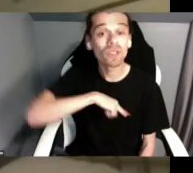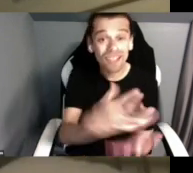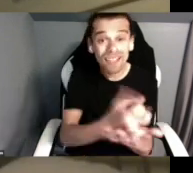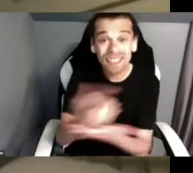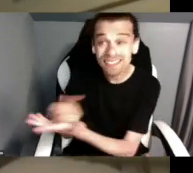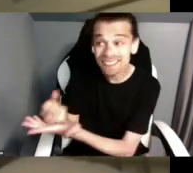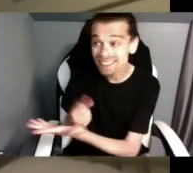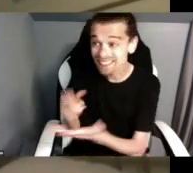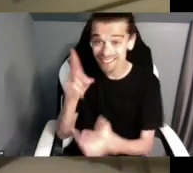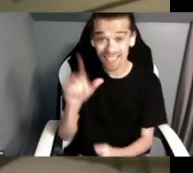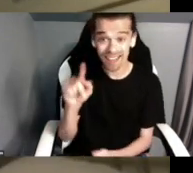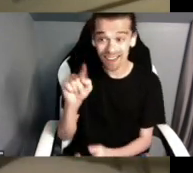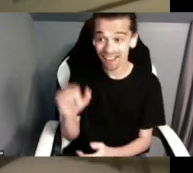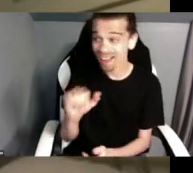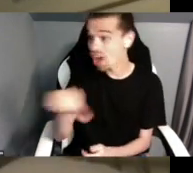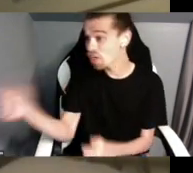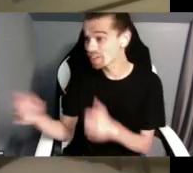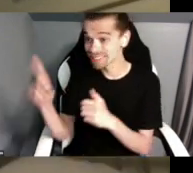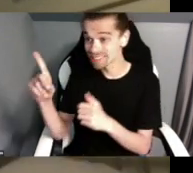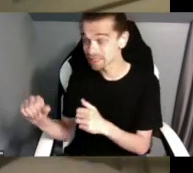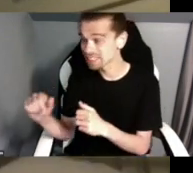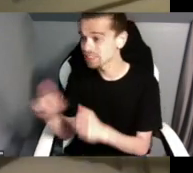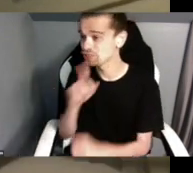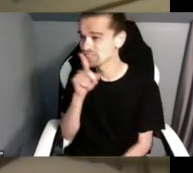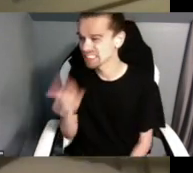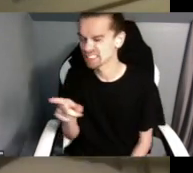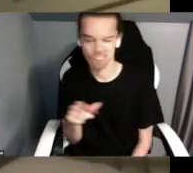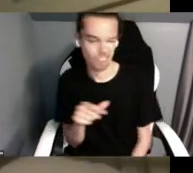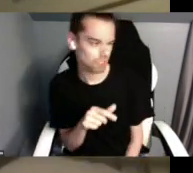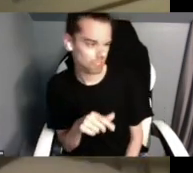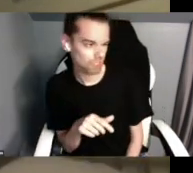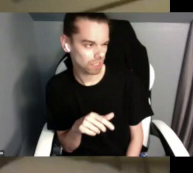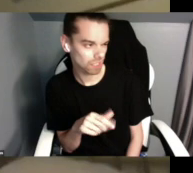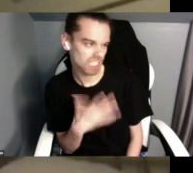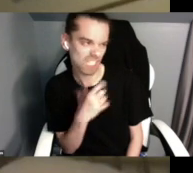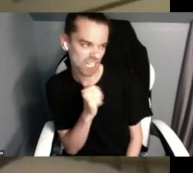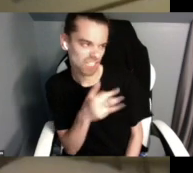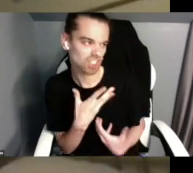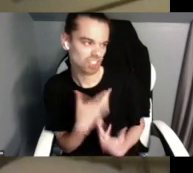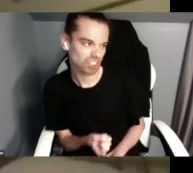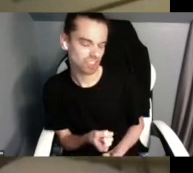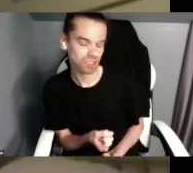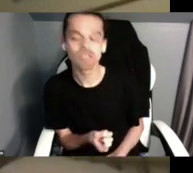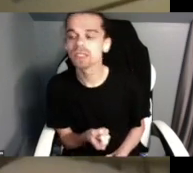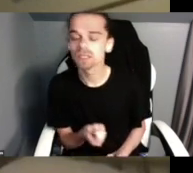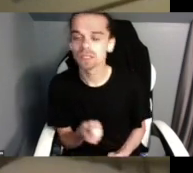There's often a lot of mistrust because we've been historically hurt by research